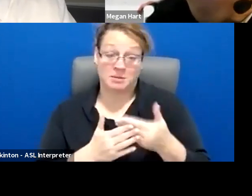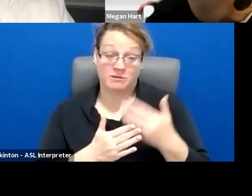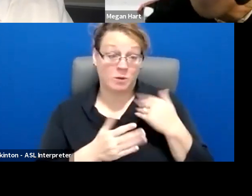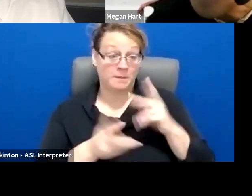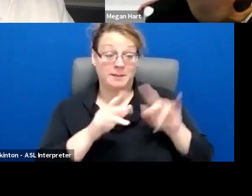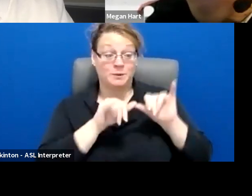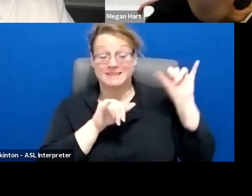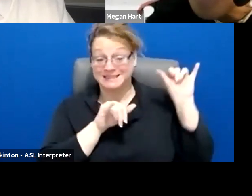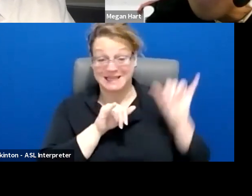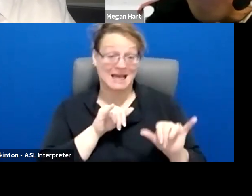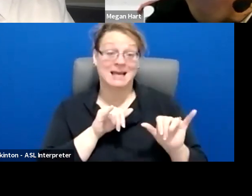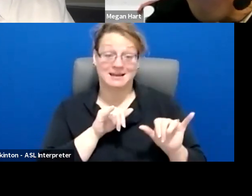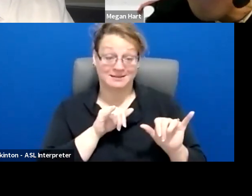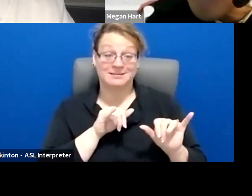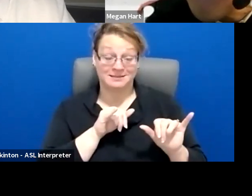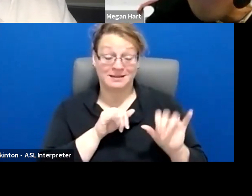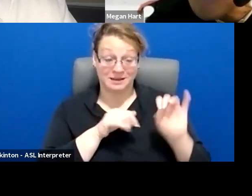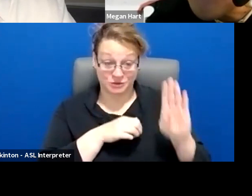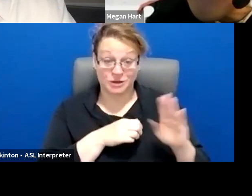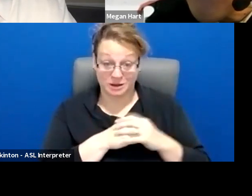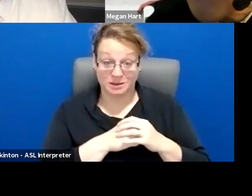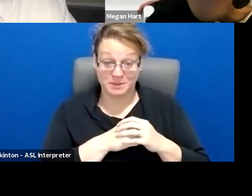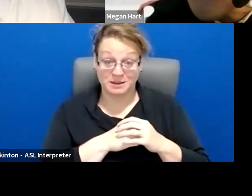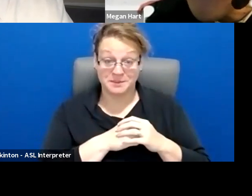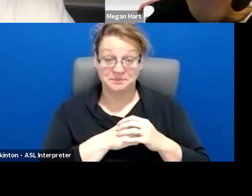and that level of compassion is not something you can put a price on.